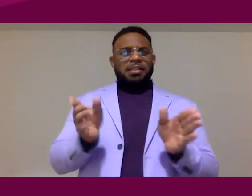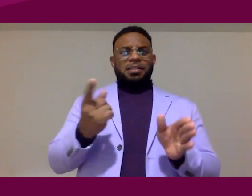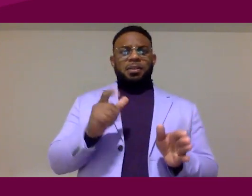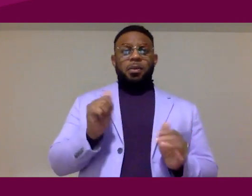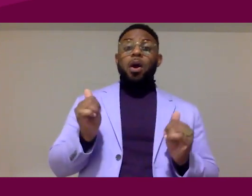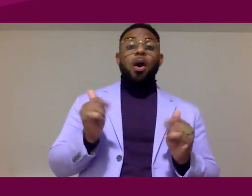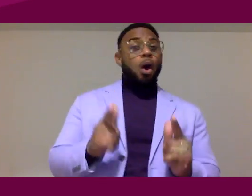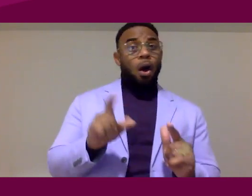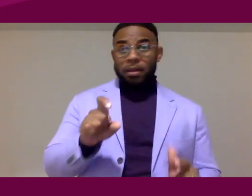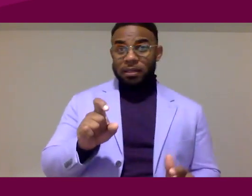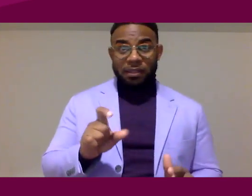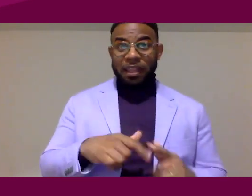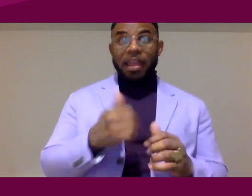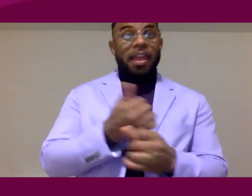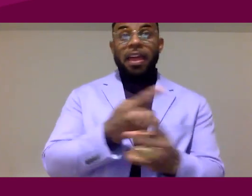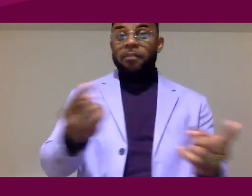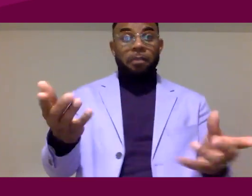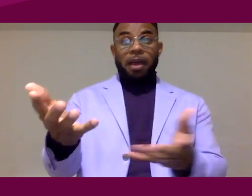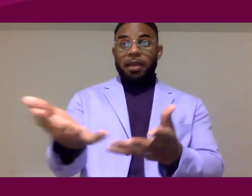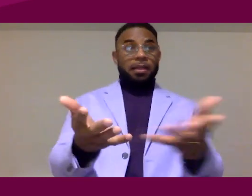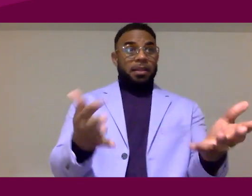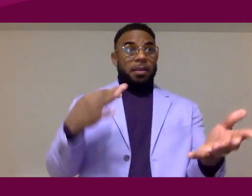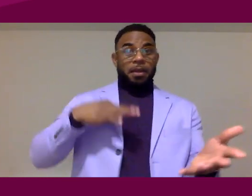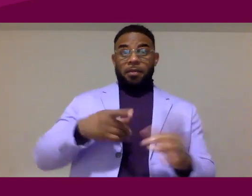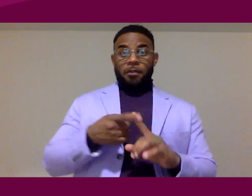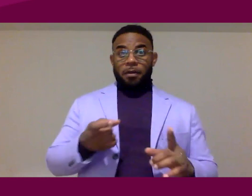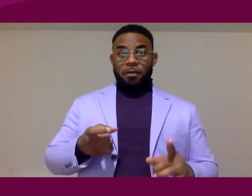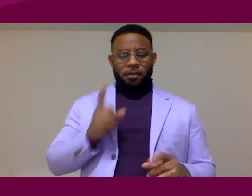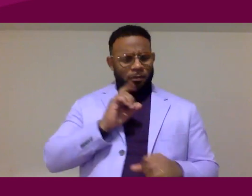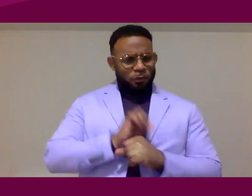we all need and that everybody benefits from for sure.